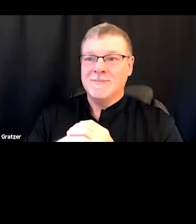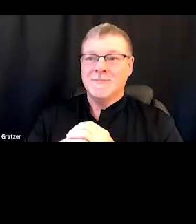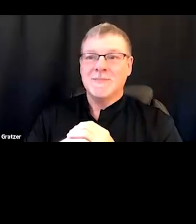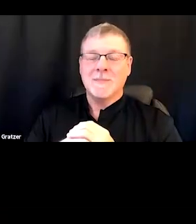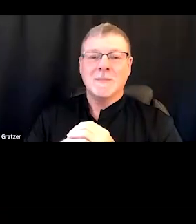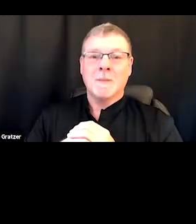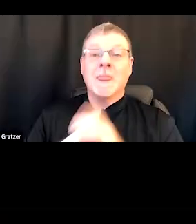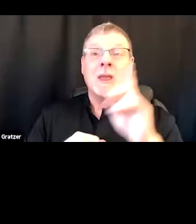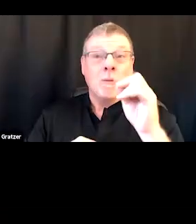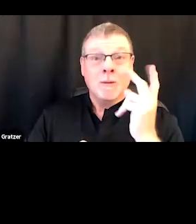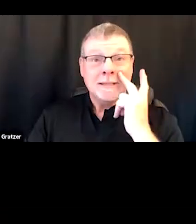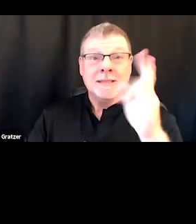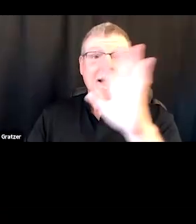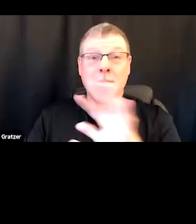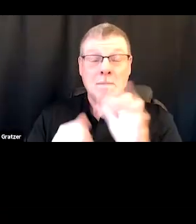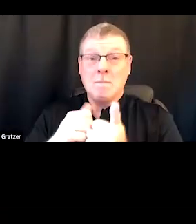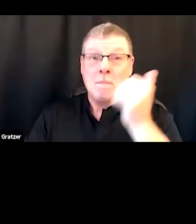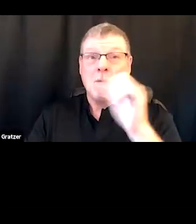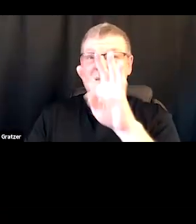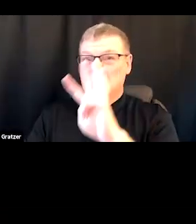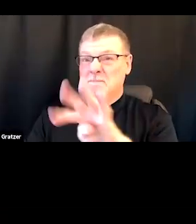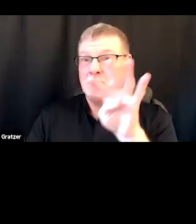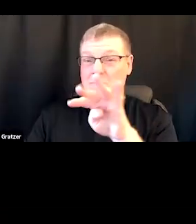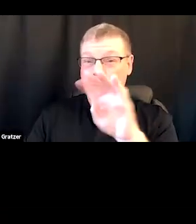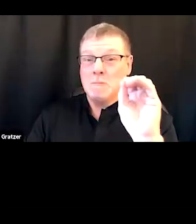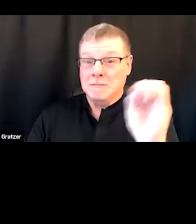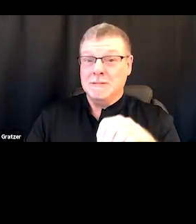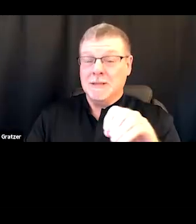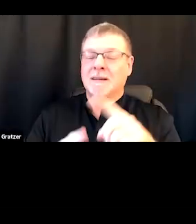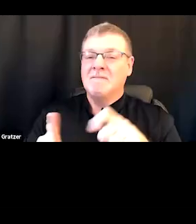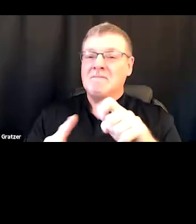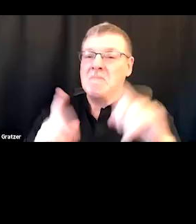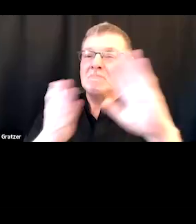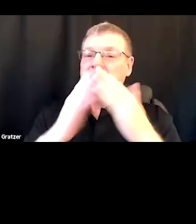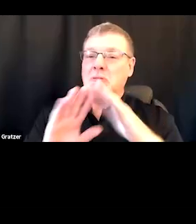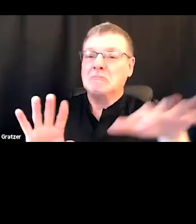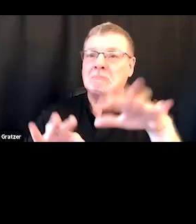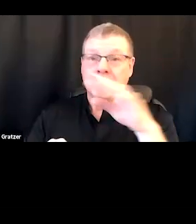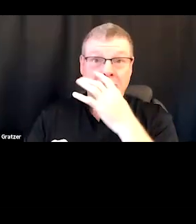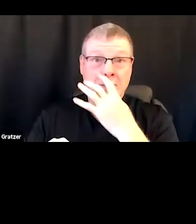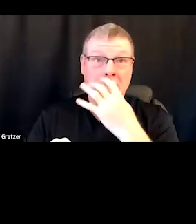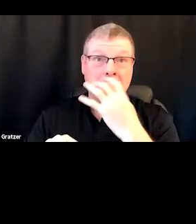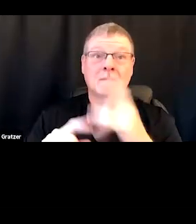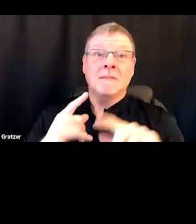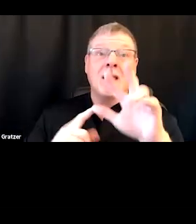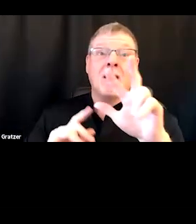We do see that about a majority, about 44% of you joining from urban locations, but that's followed by about 32% of you